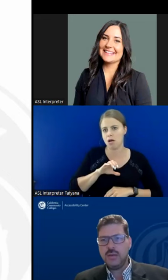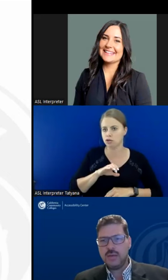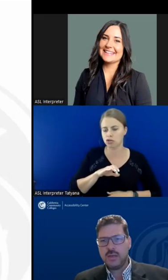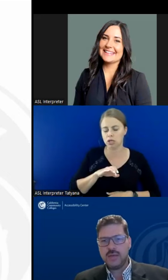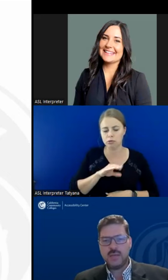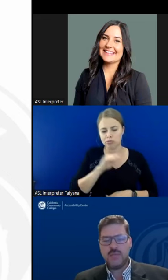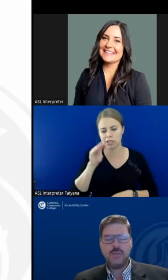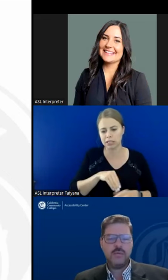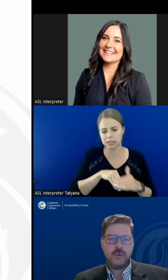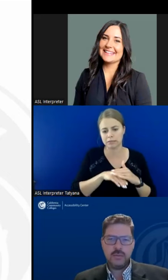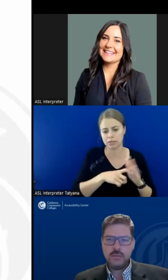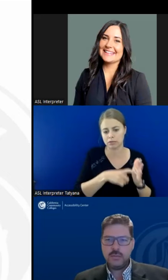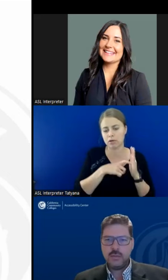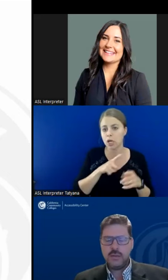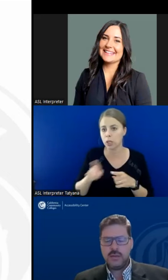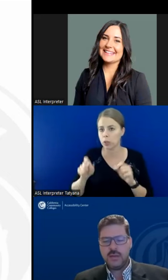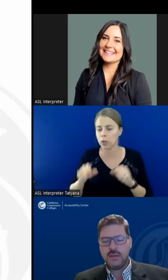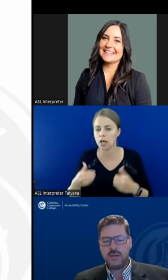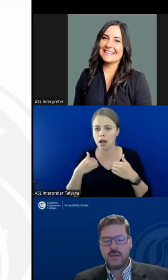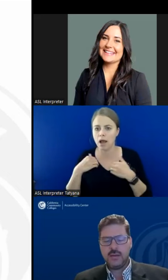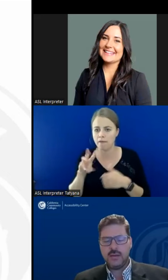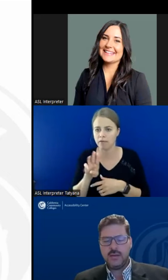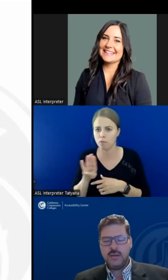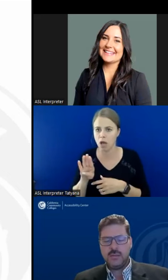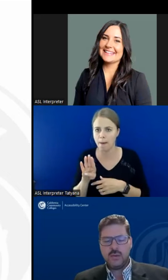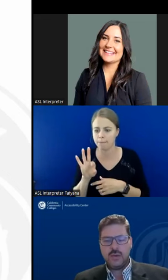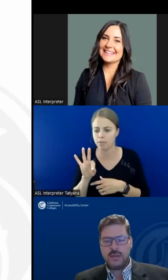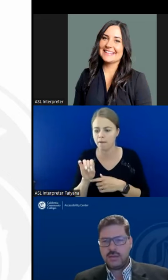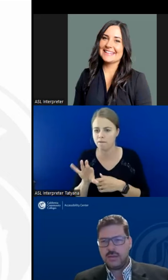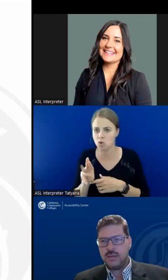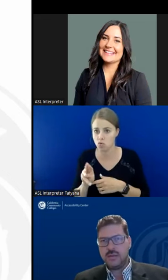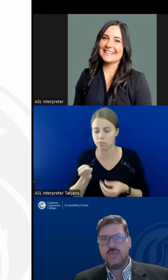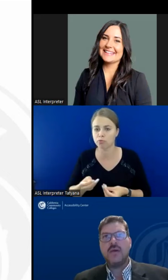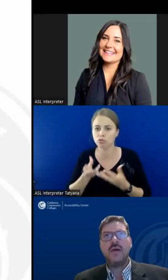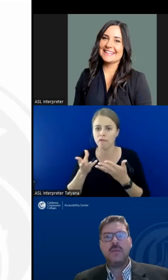You can have some web form that provides users with help,